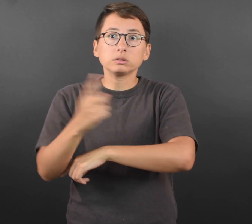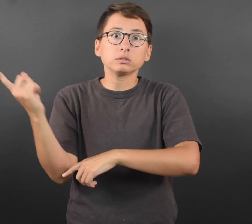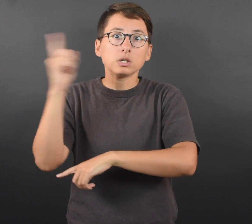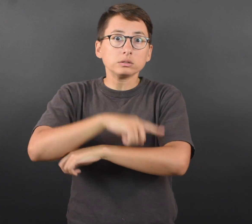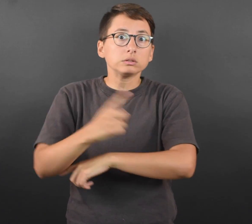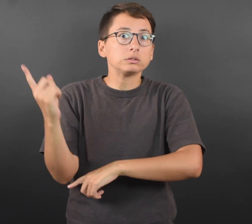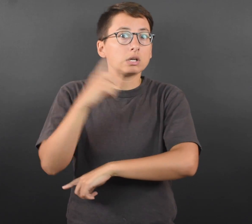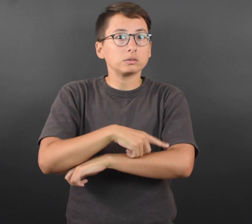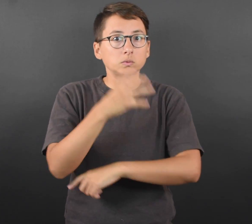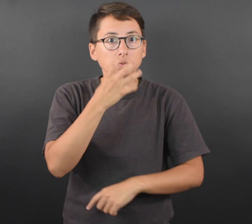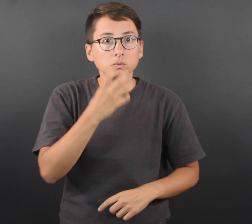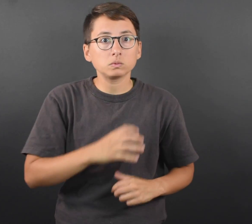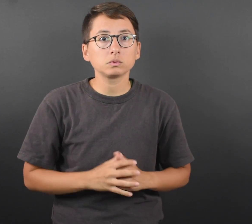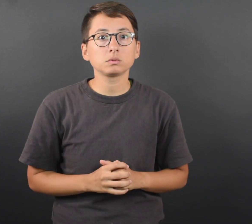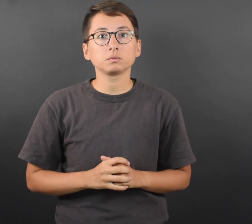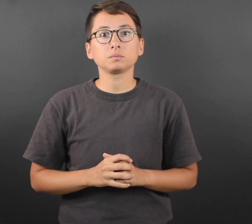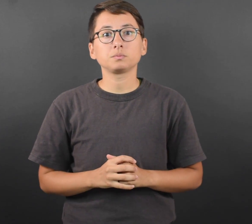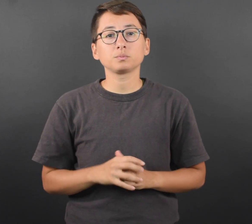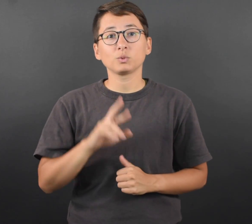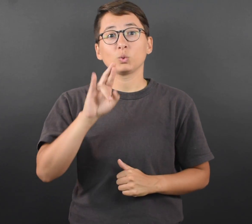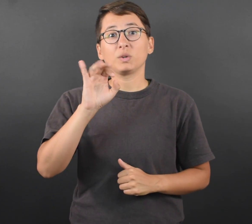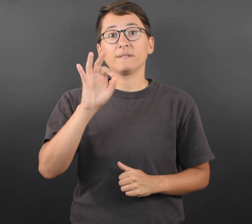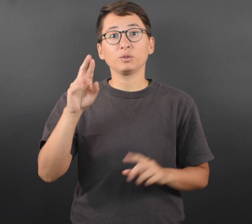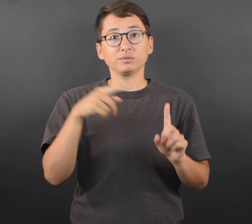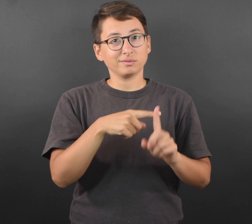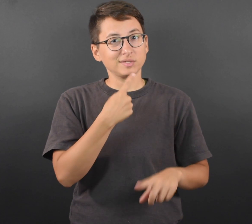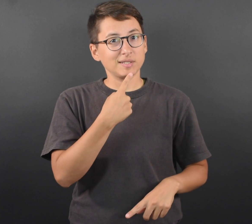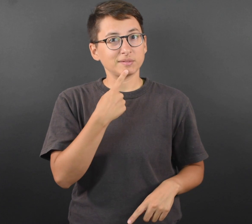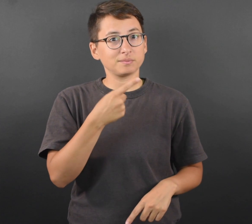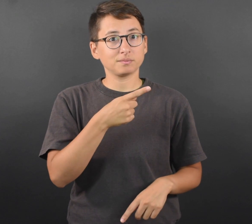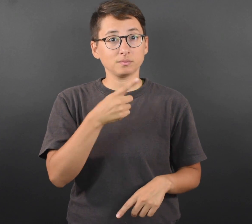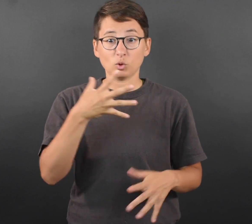“A crash is full-on, [I] can't keep my eyes open,